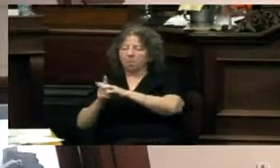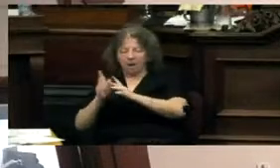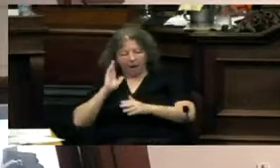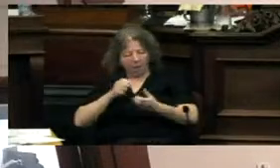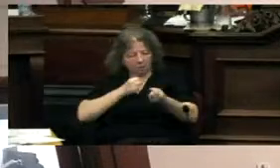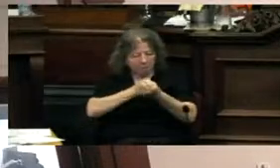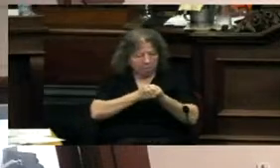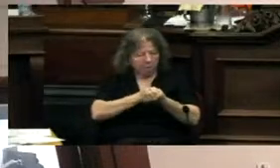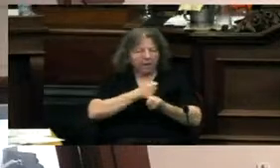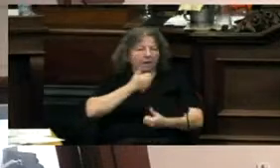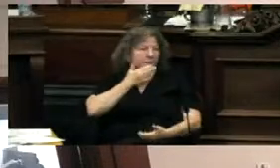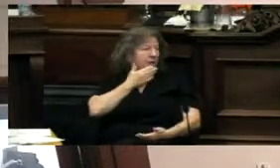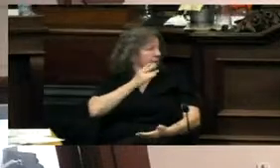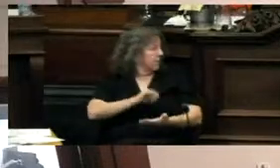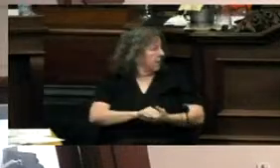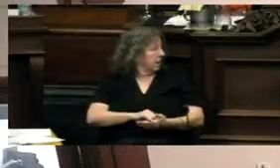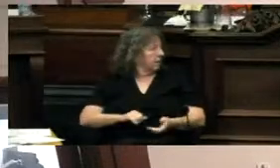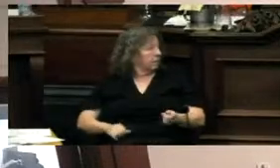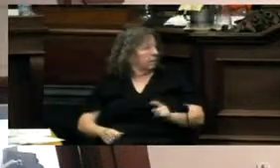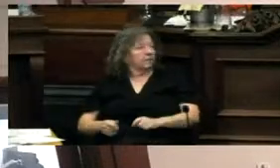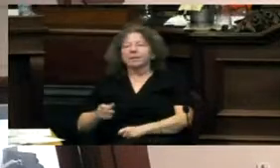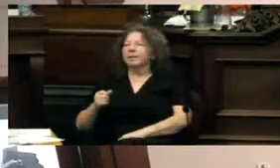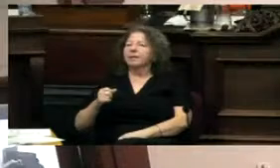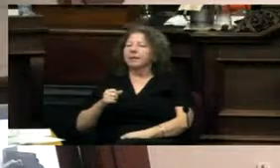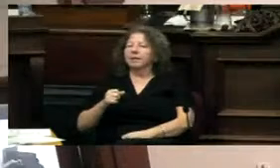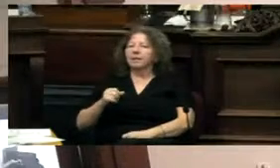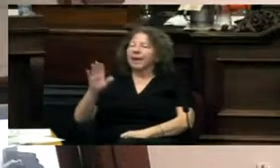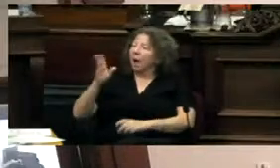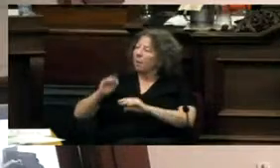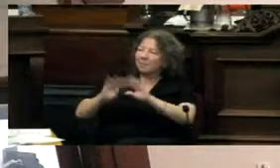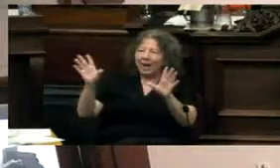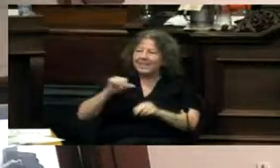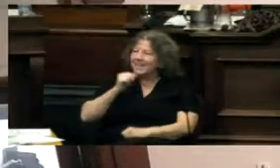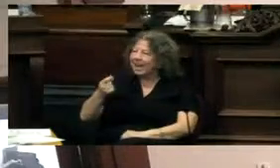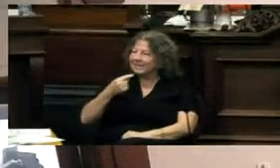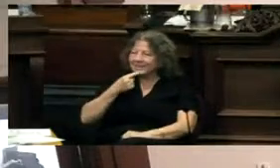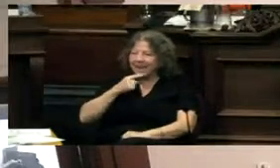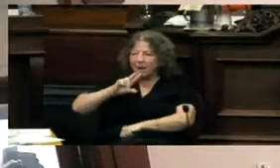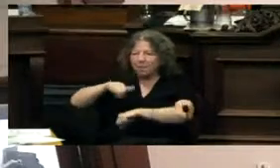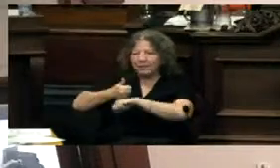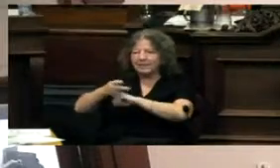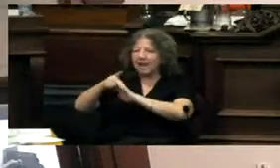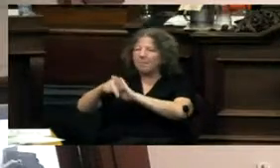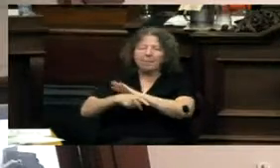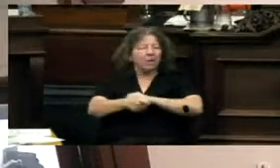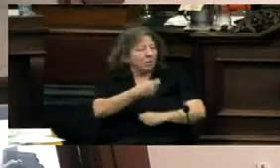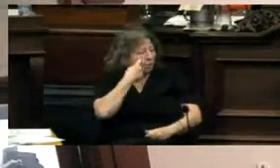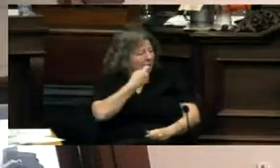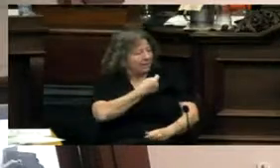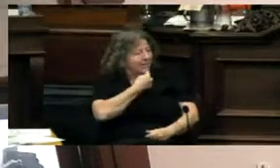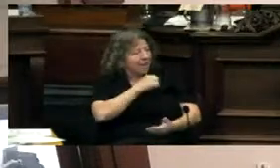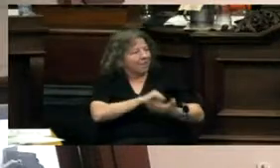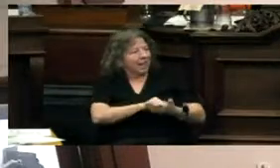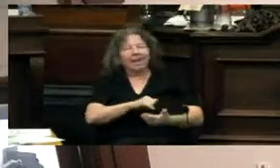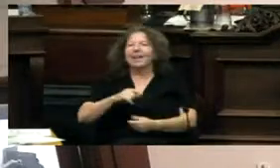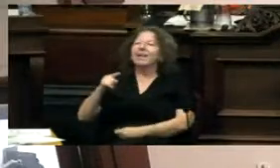a policy where there will be consideration if issues come up, I will be supporting it, and I